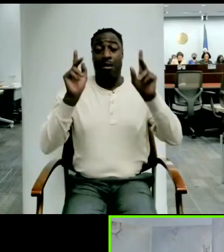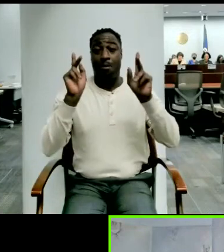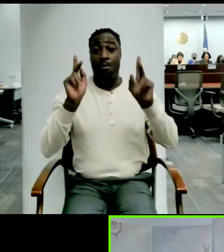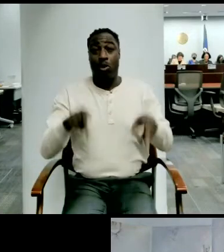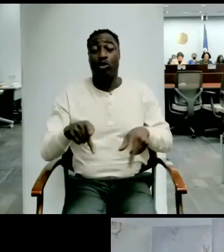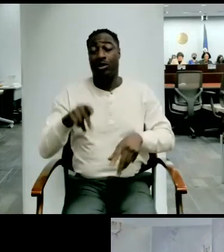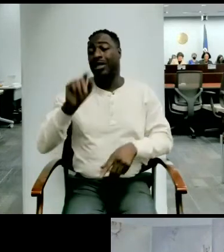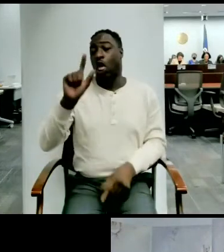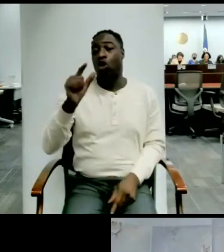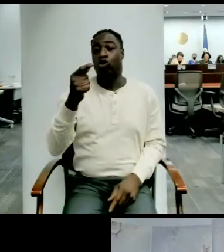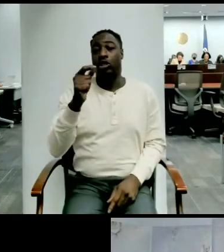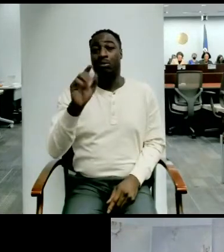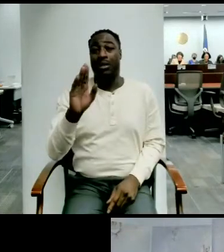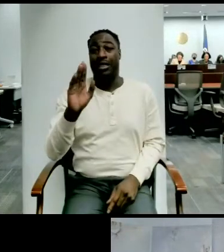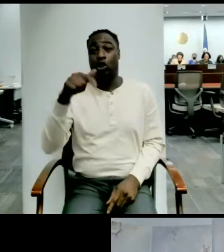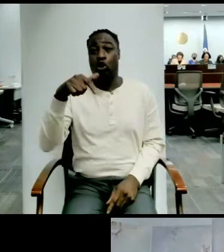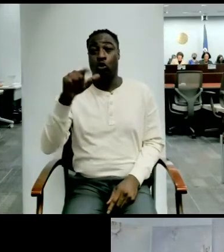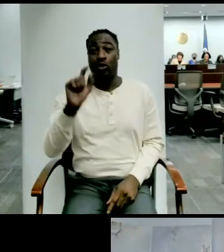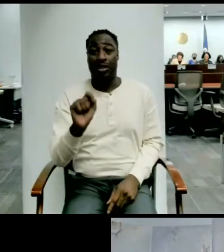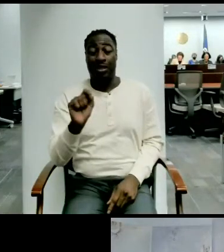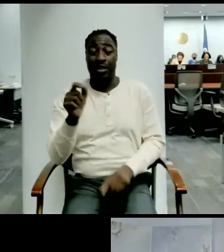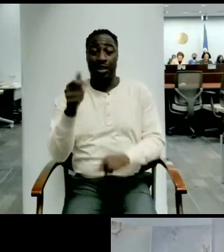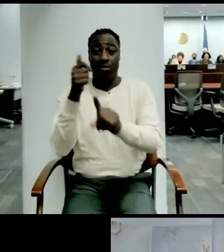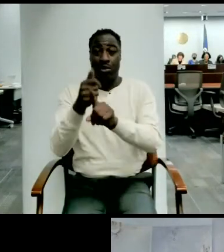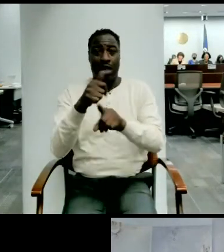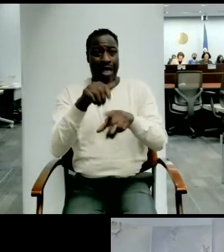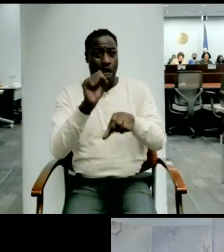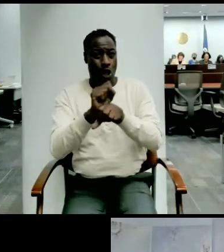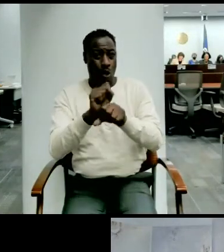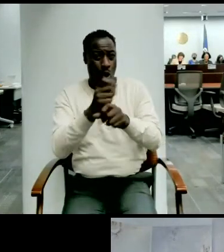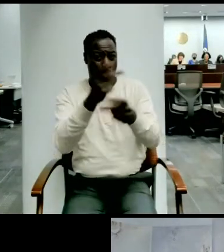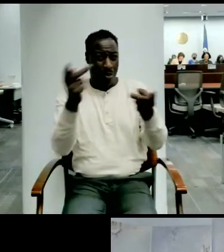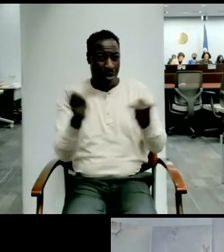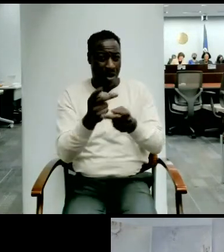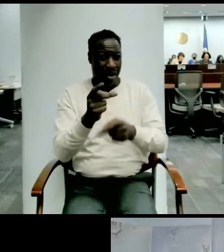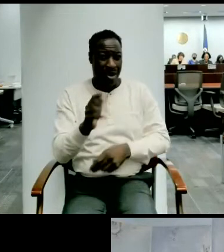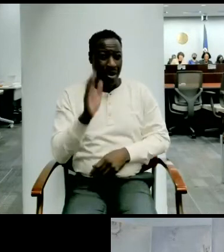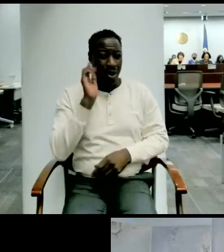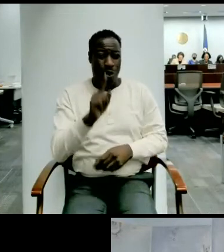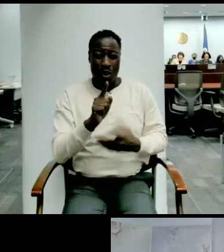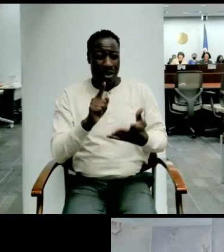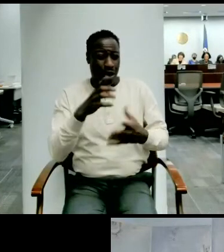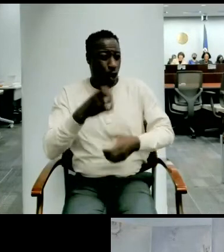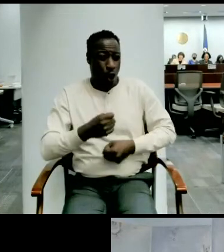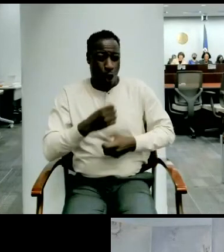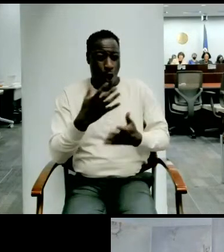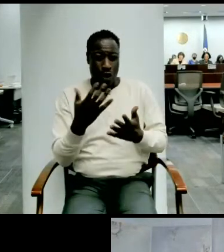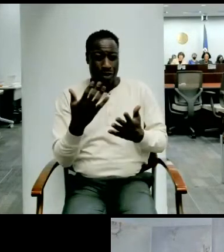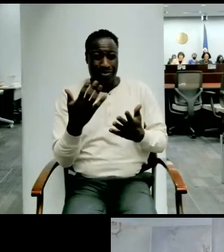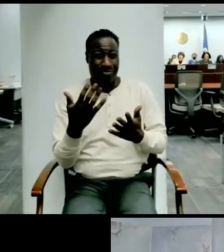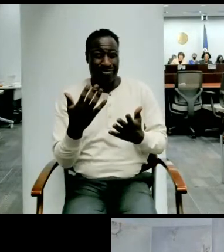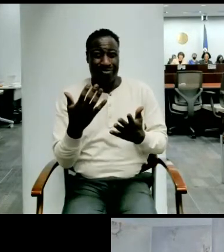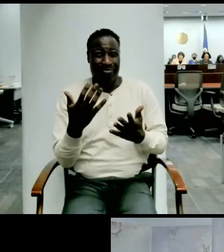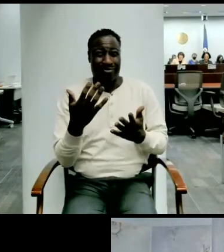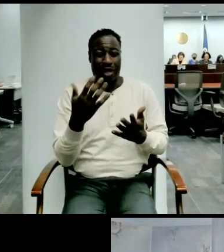person in the workplace would impose a substantial burden on someone's religious beliefs or exercise.